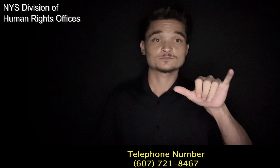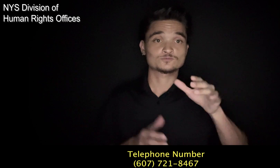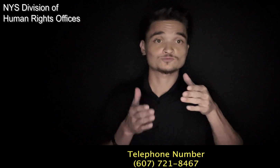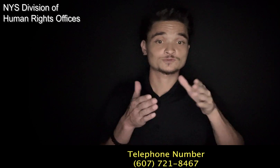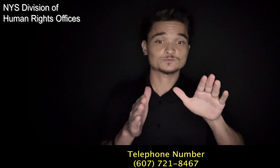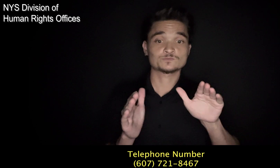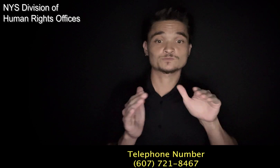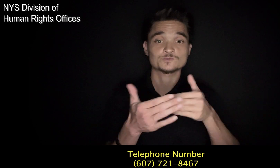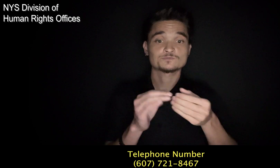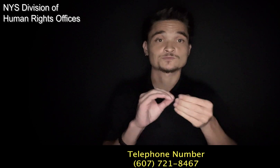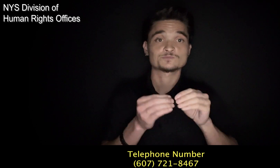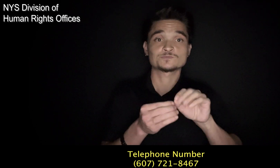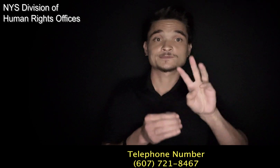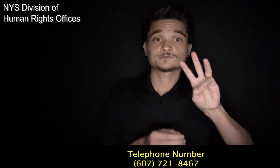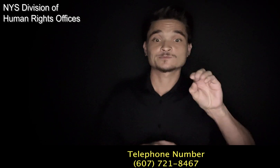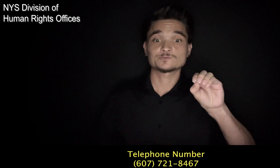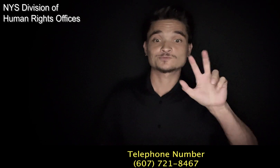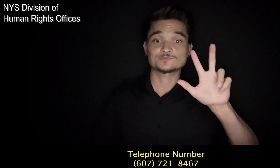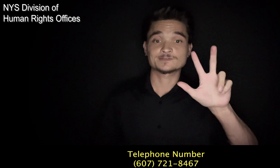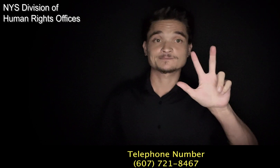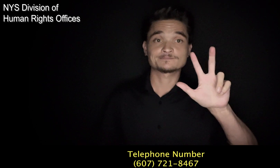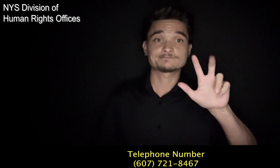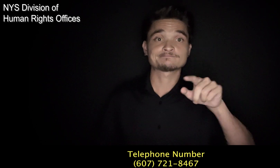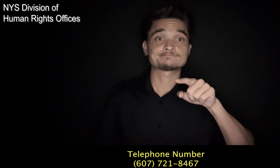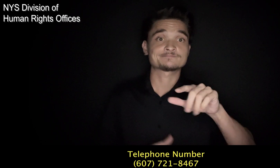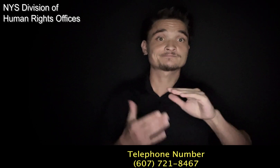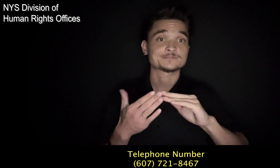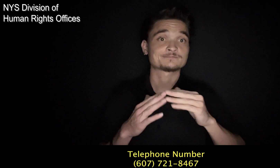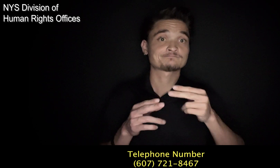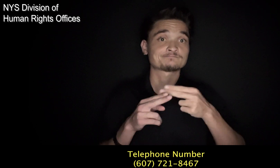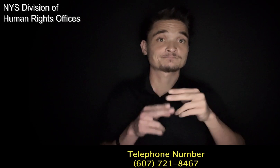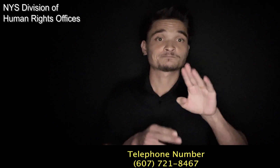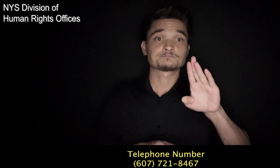Telephone Number (607) 721-8467